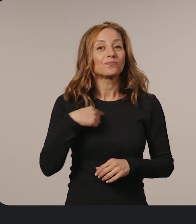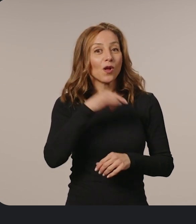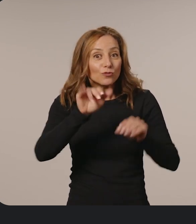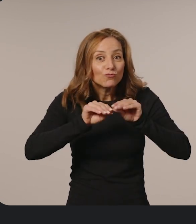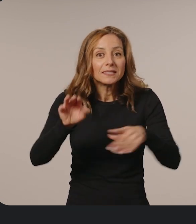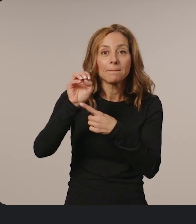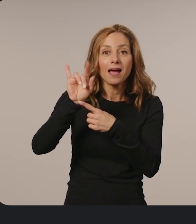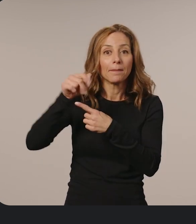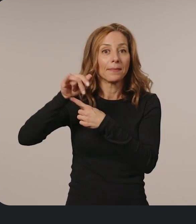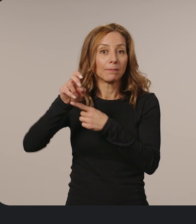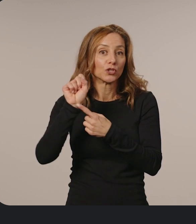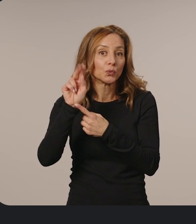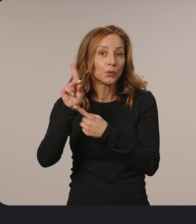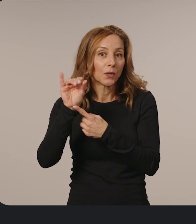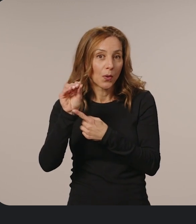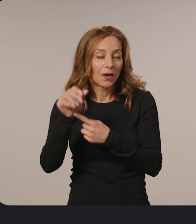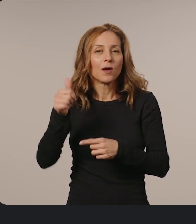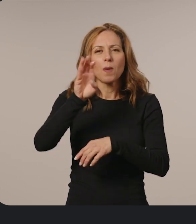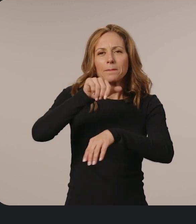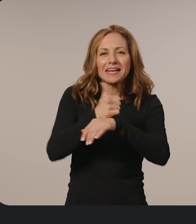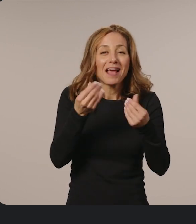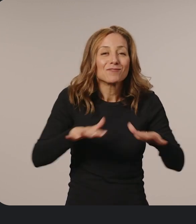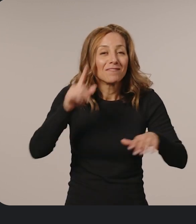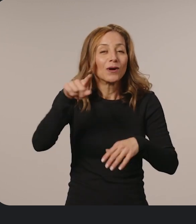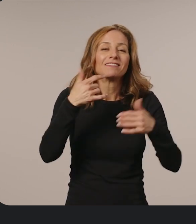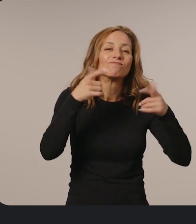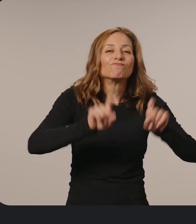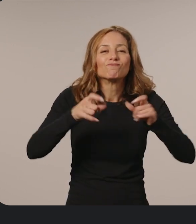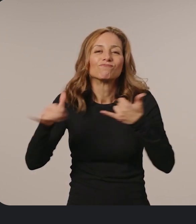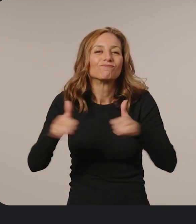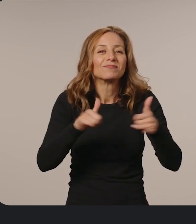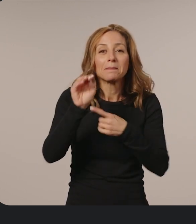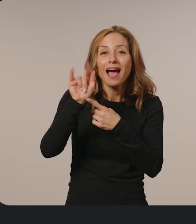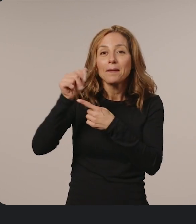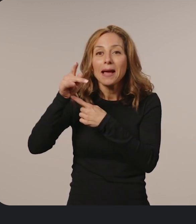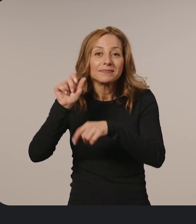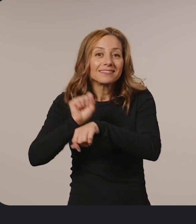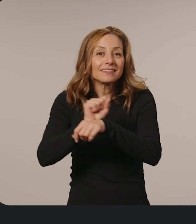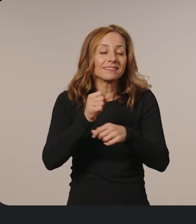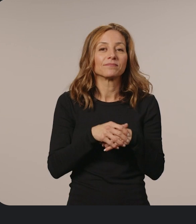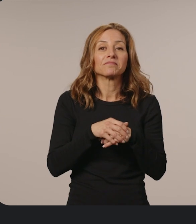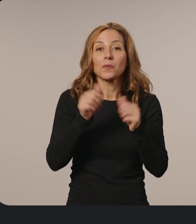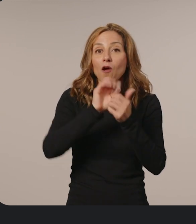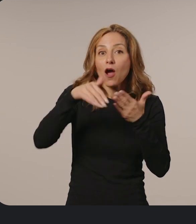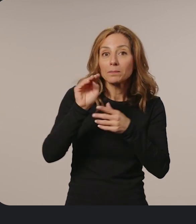We are also releasing MediaPipe Studio, a web-based playground for you to try out MediaPipe Tasks interactively